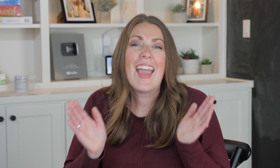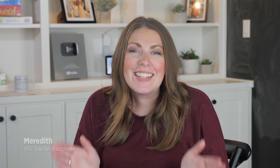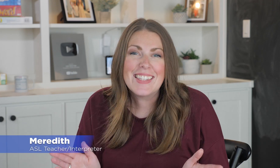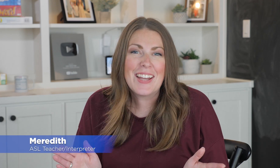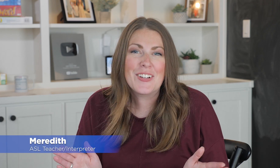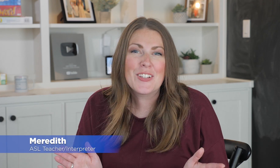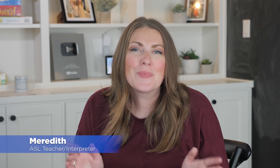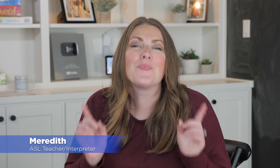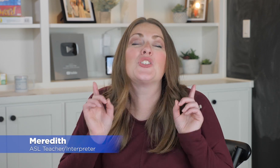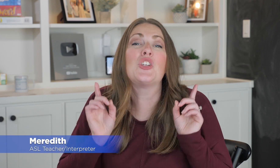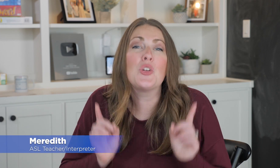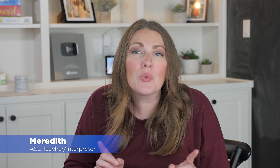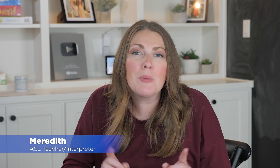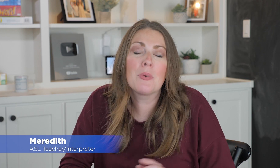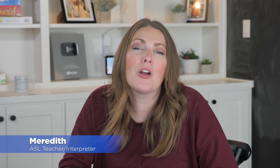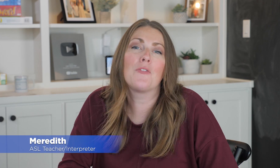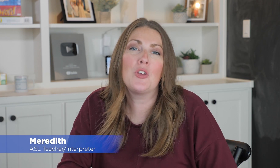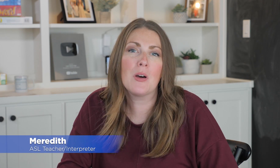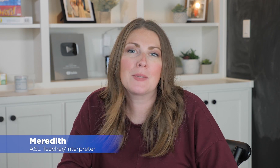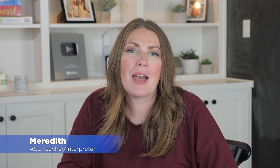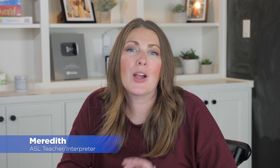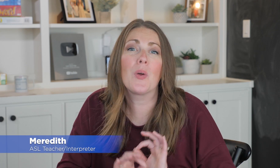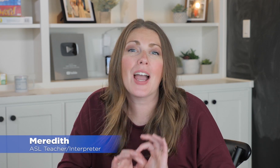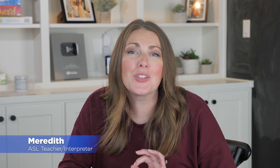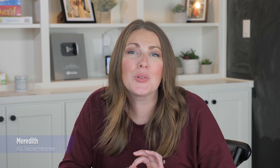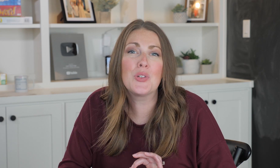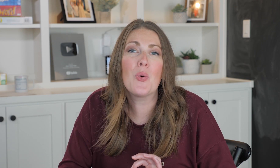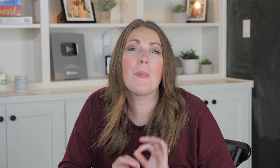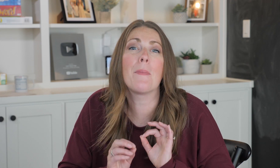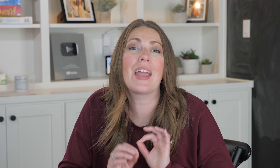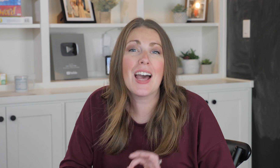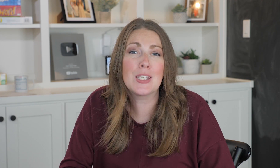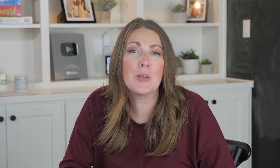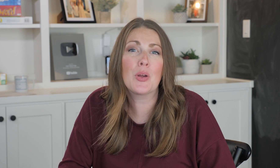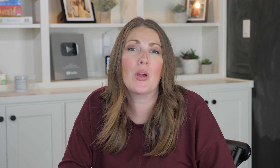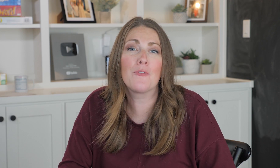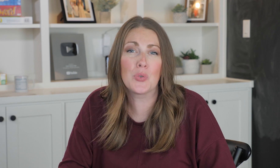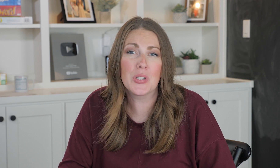Hey signers do you remember a few months back when I told you about my husband going full